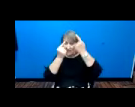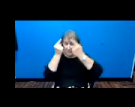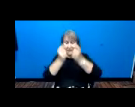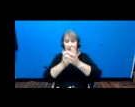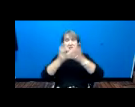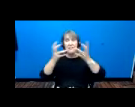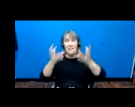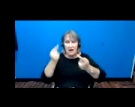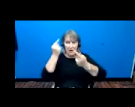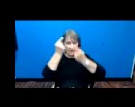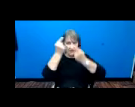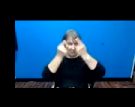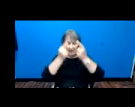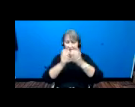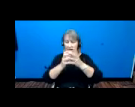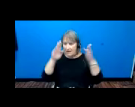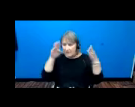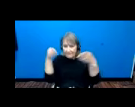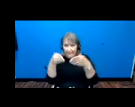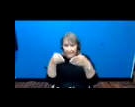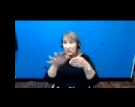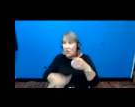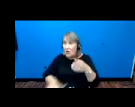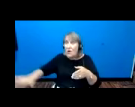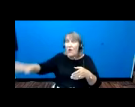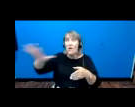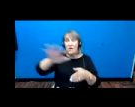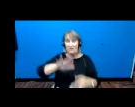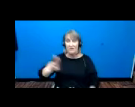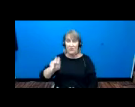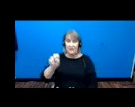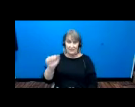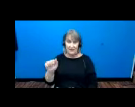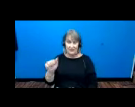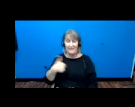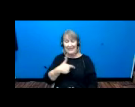a lot of folks around the country who have helped as we're building this